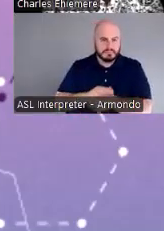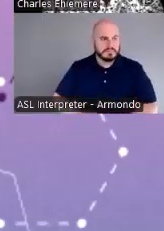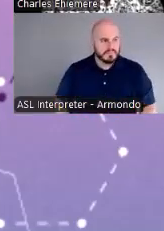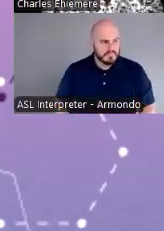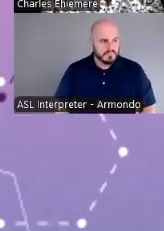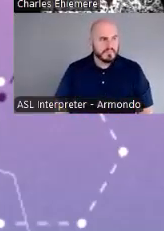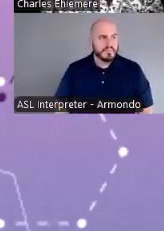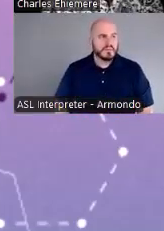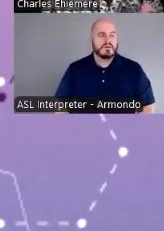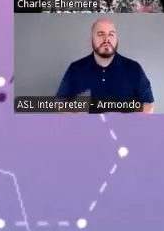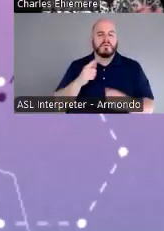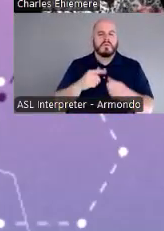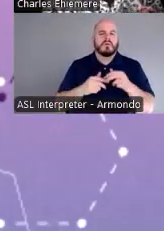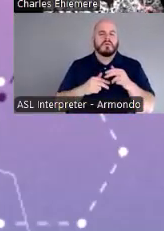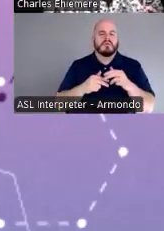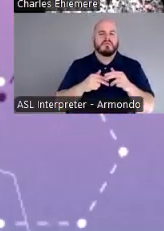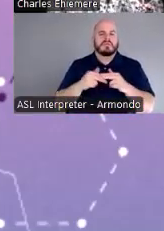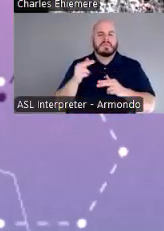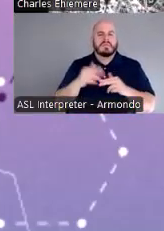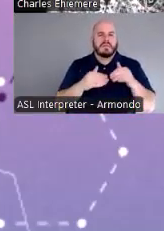So from the small pilot we did, we